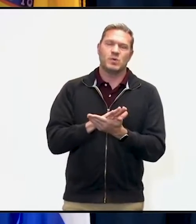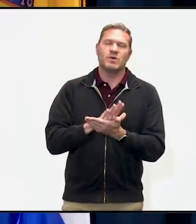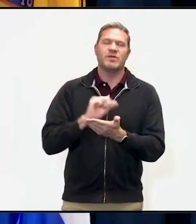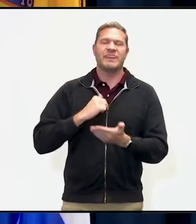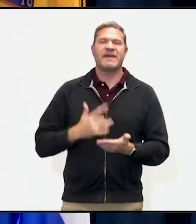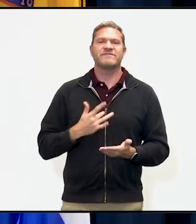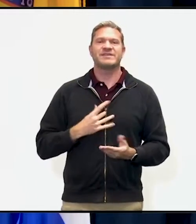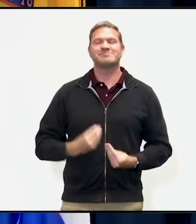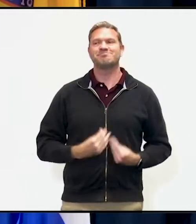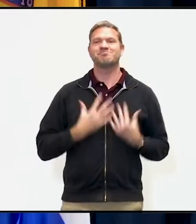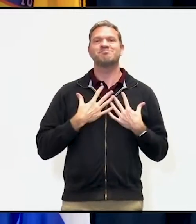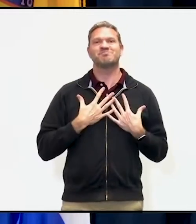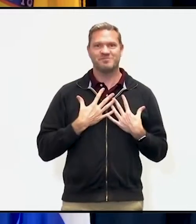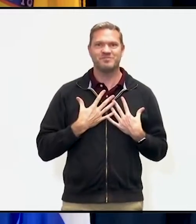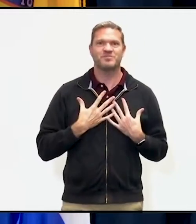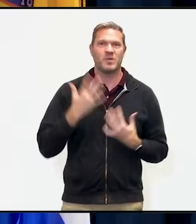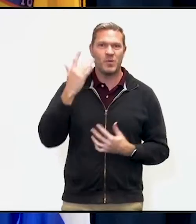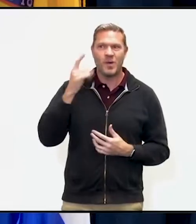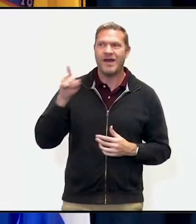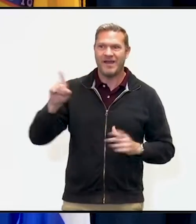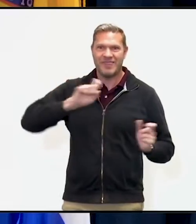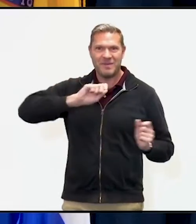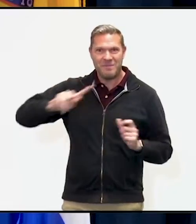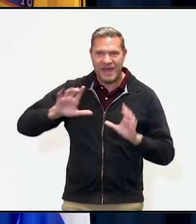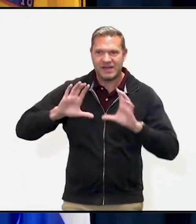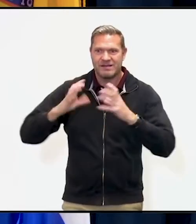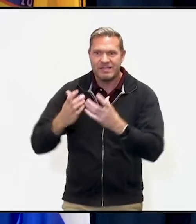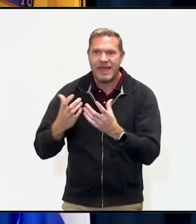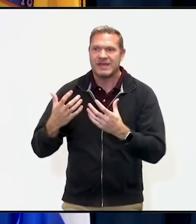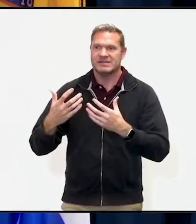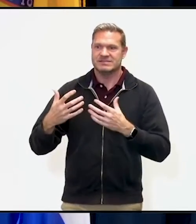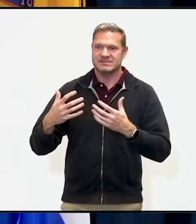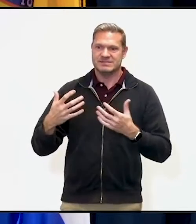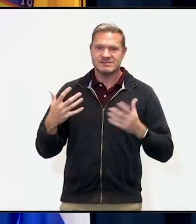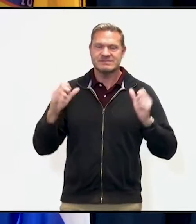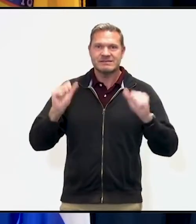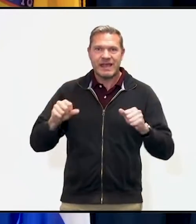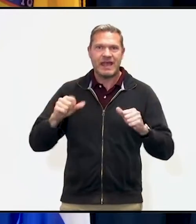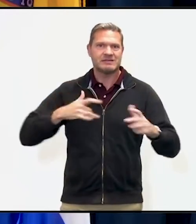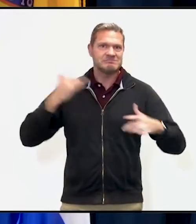They were in their classrooms, excited and I want to thank the, all the teachers and